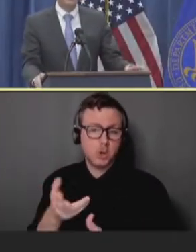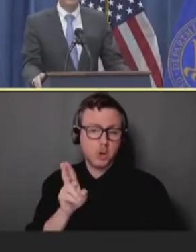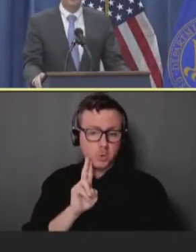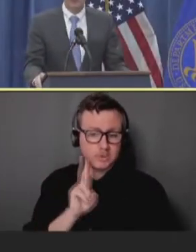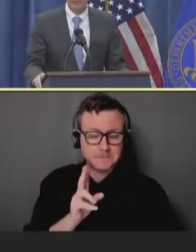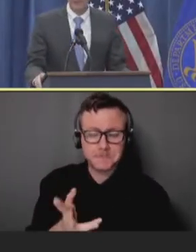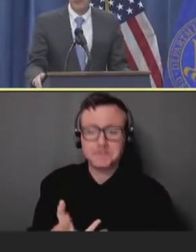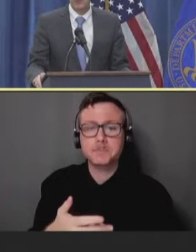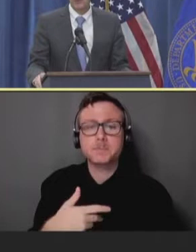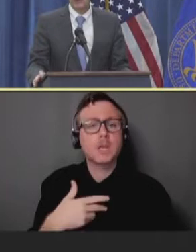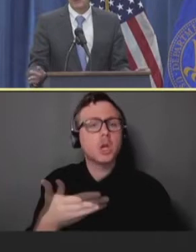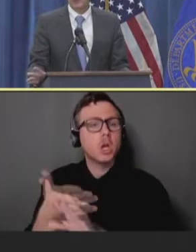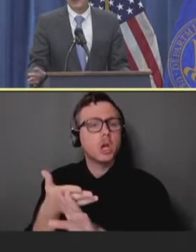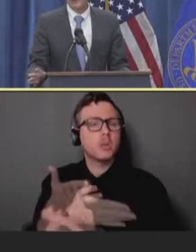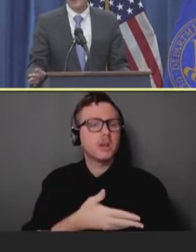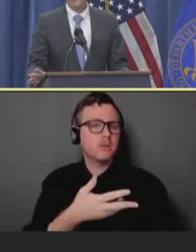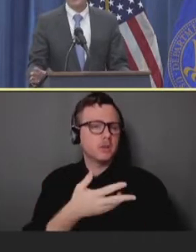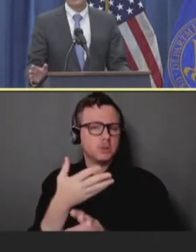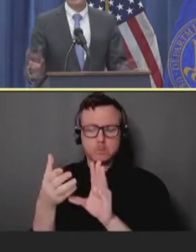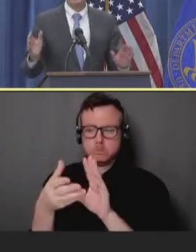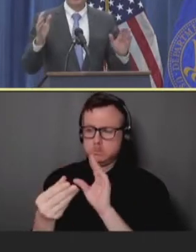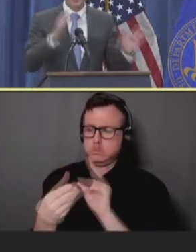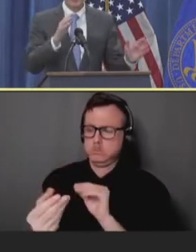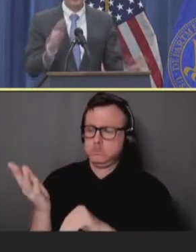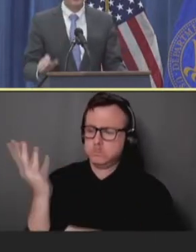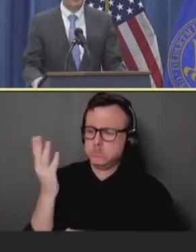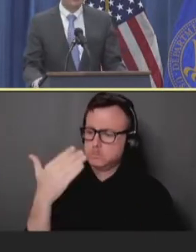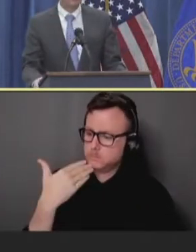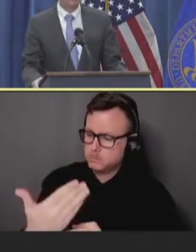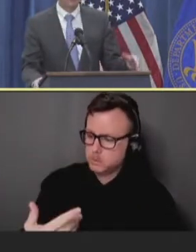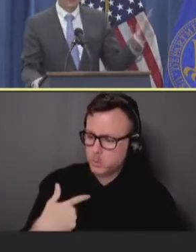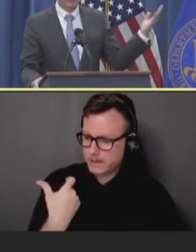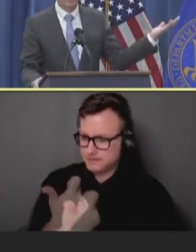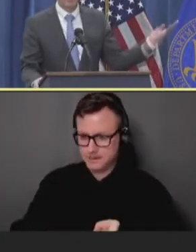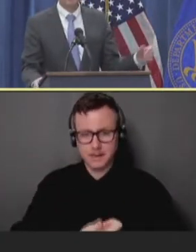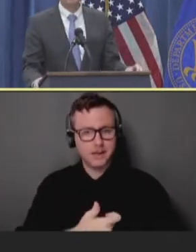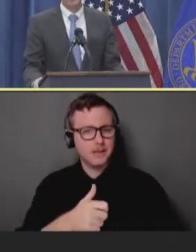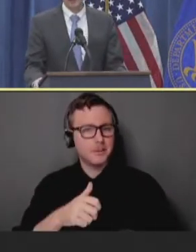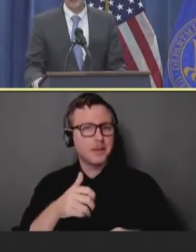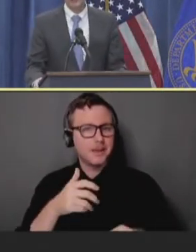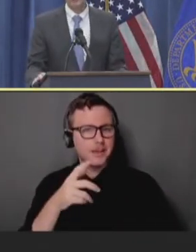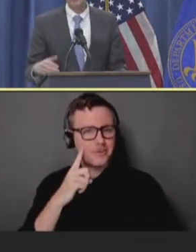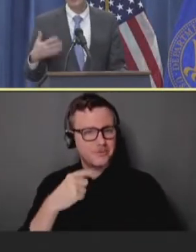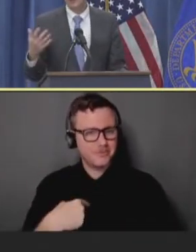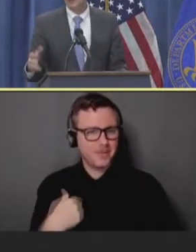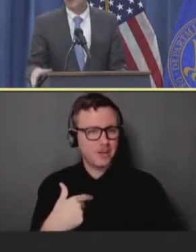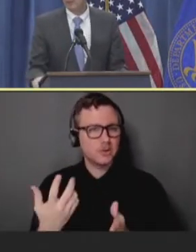The previous two talks were fantastic and set the stage for talking about vaccination,